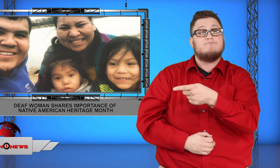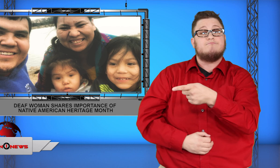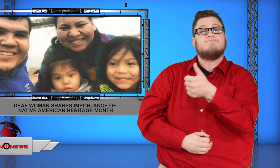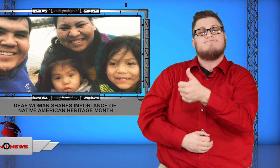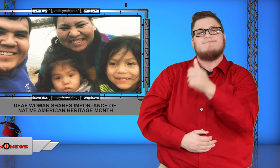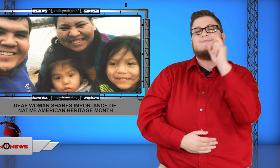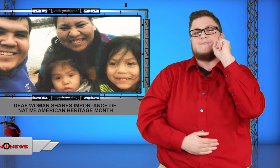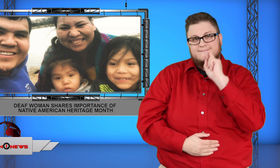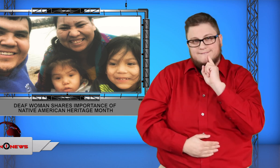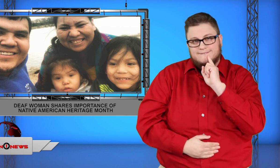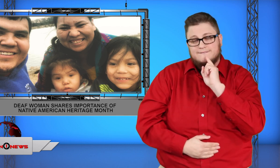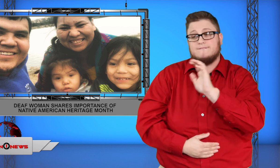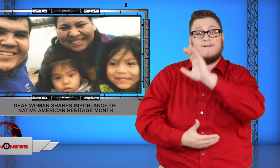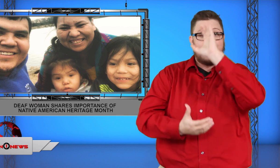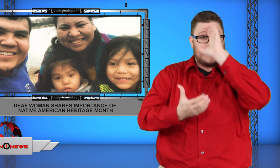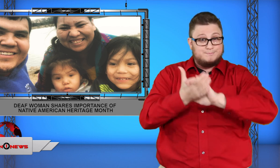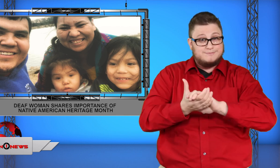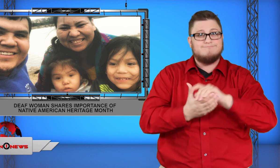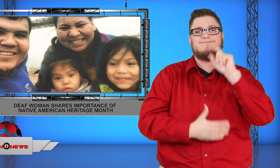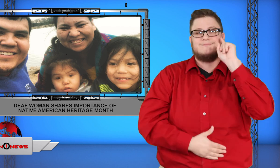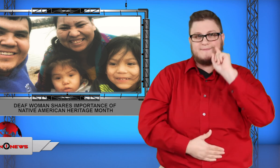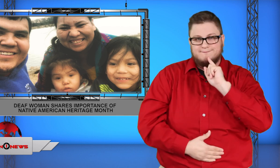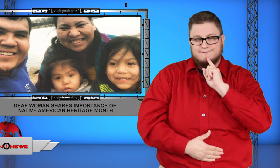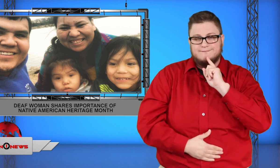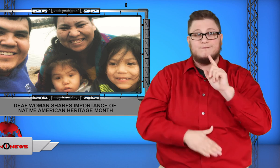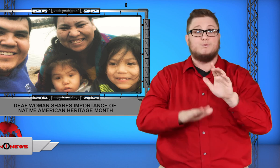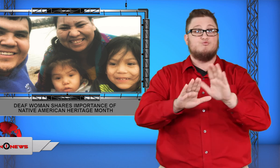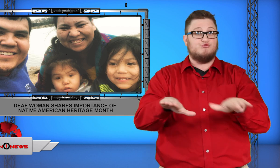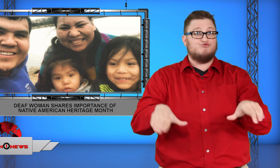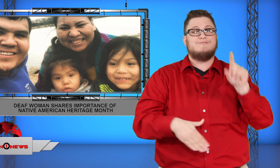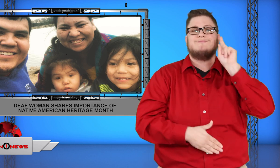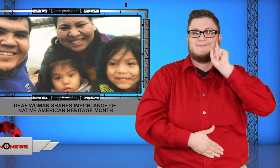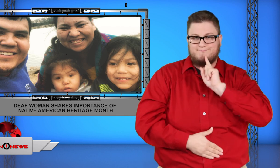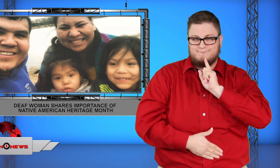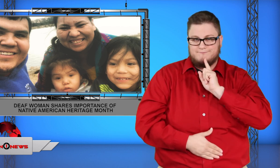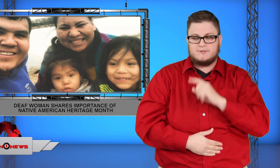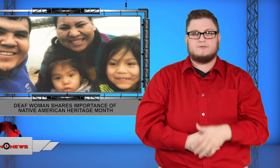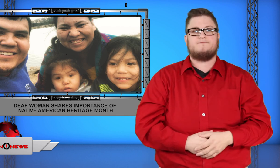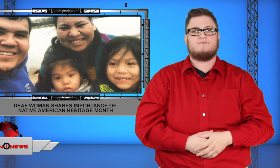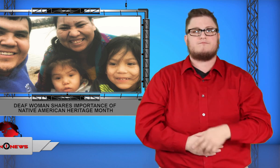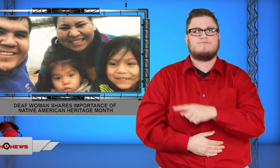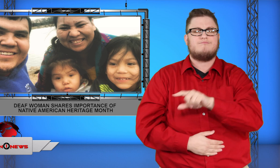She is Deaf, her husband is Deaf and her children are Deaf.